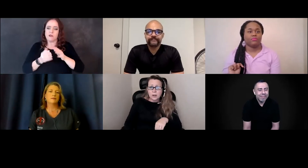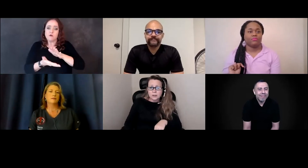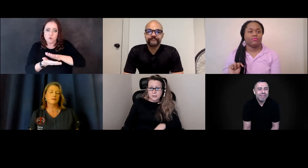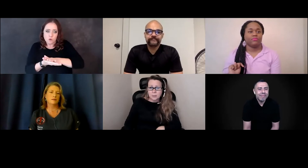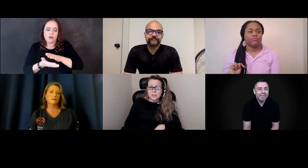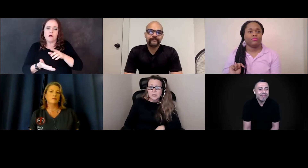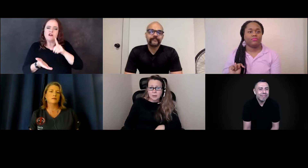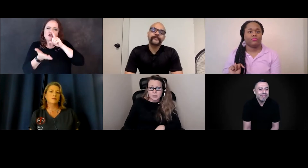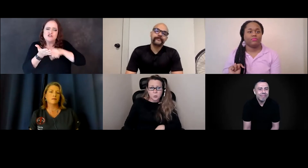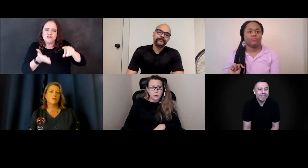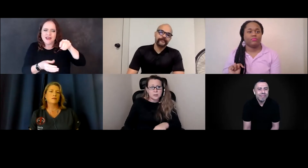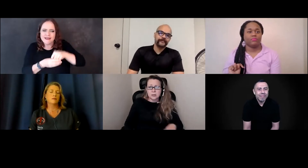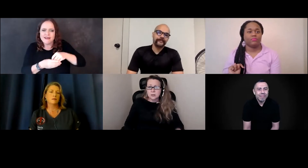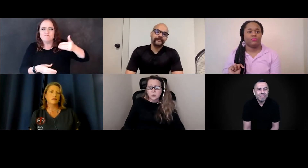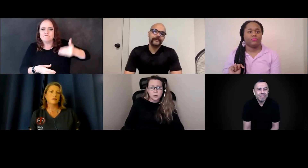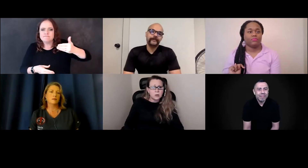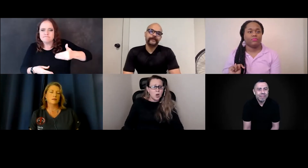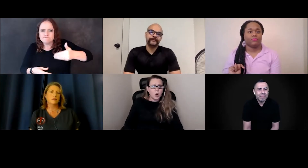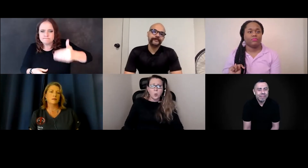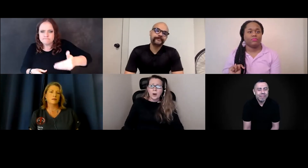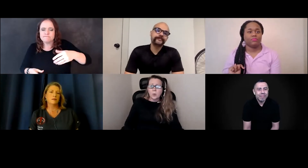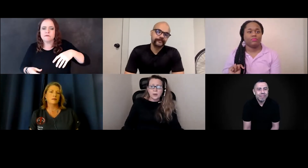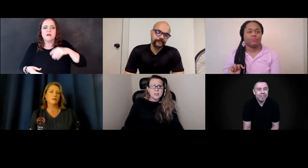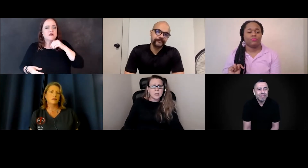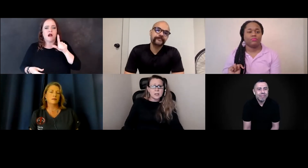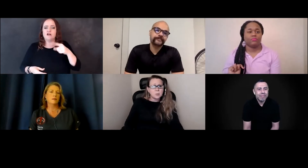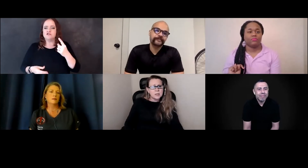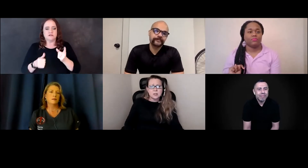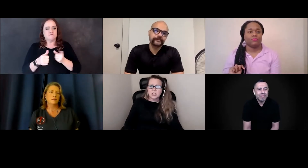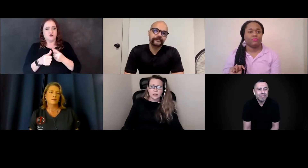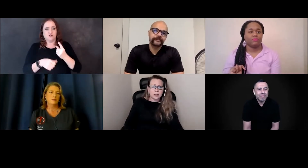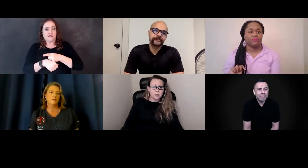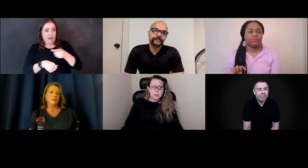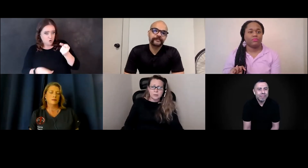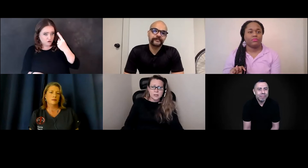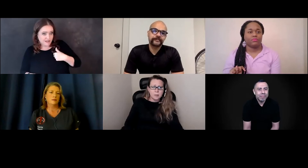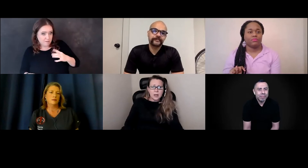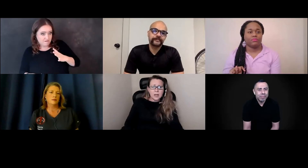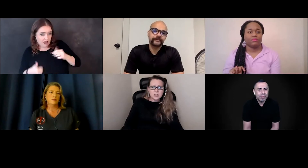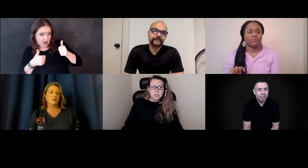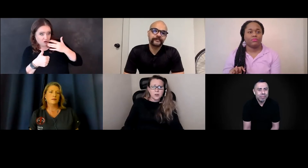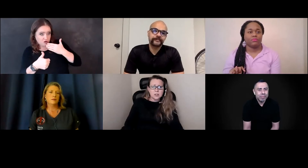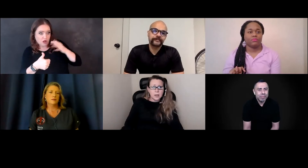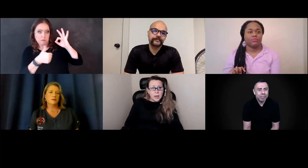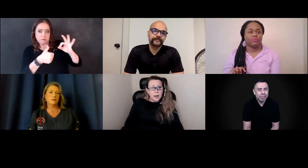If you accept an assignment whether it's in a school or whatever the setting is, please do check in from time to time. Not just the first day. Do you understand me?